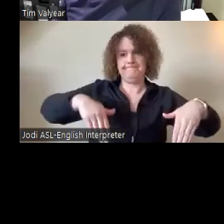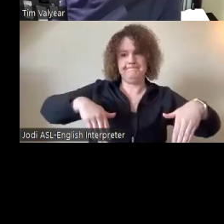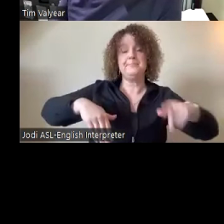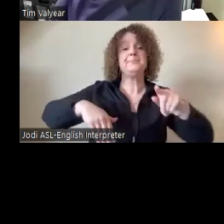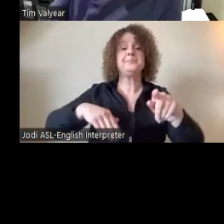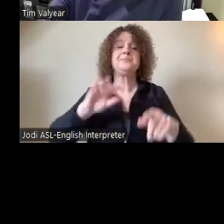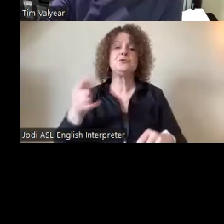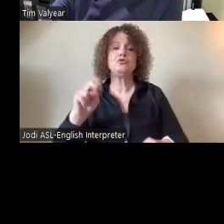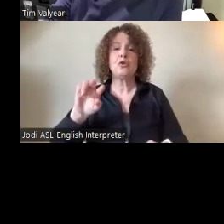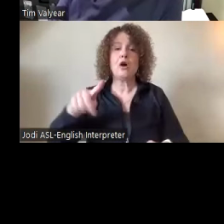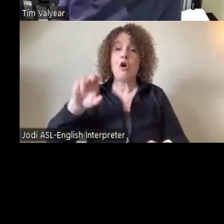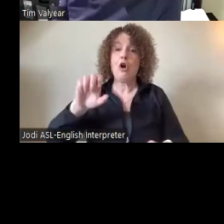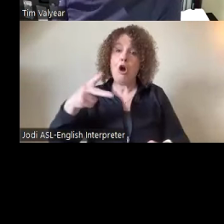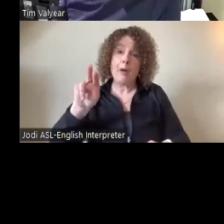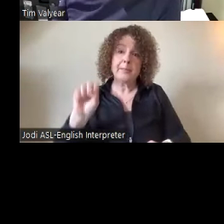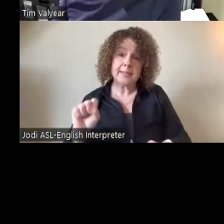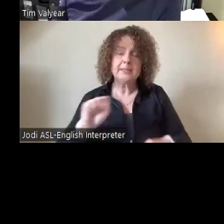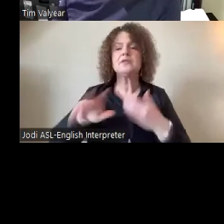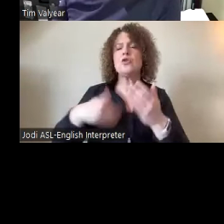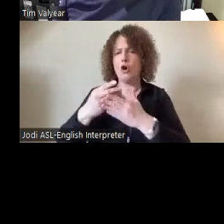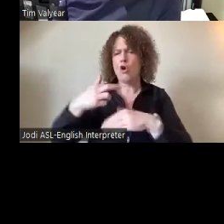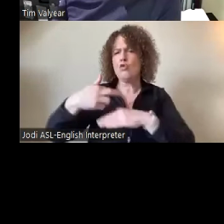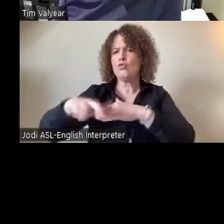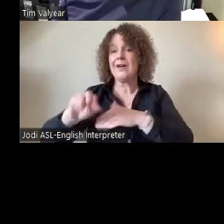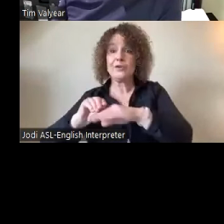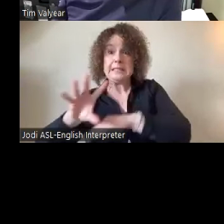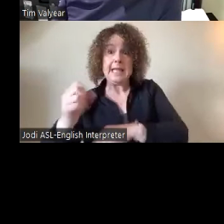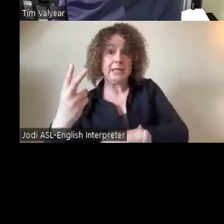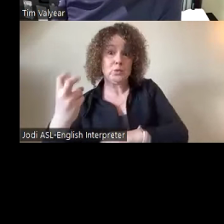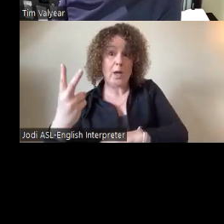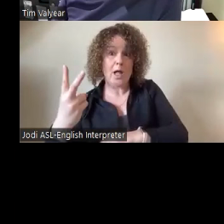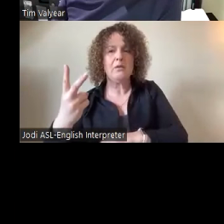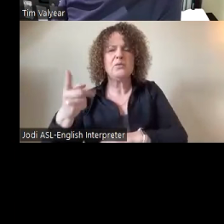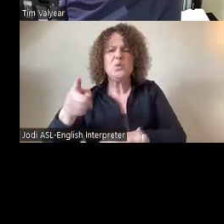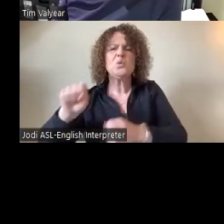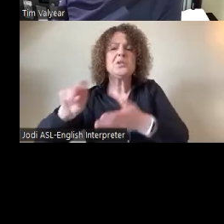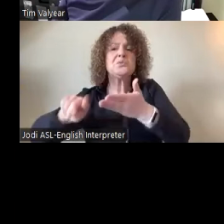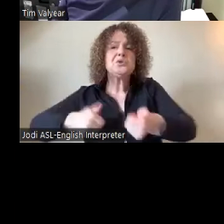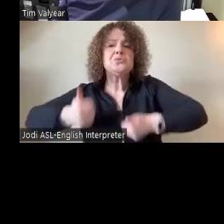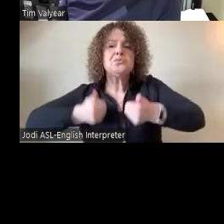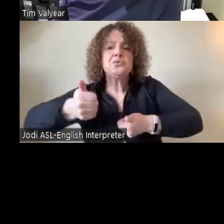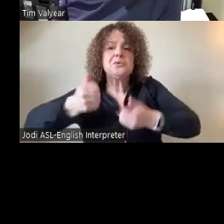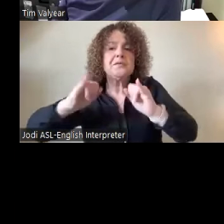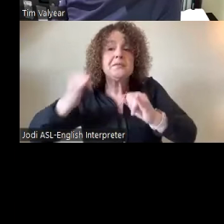higher than that of the flu, which is not what we talked about a year ago. According to Johns Hopkins,